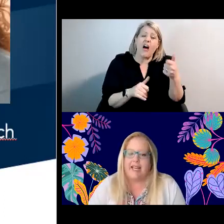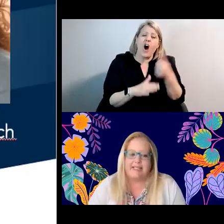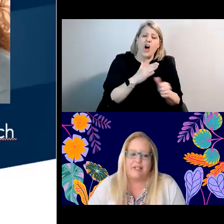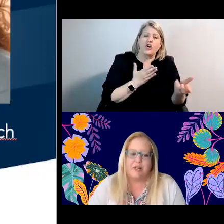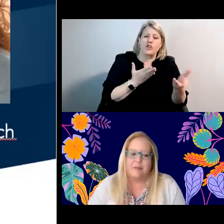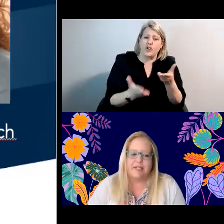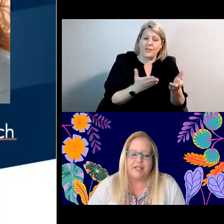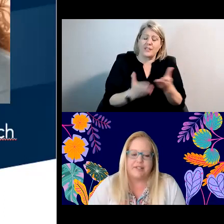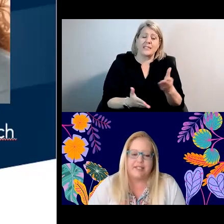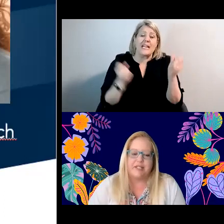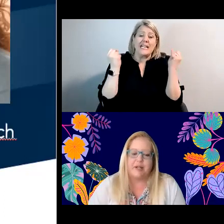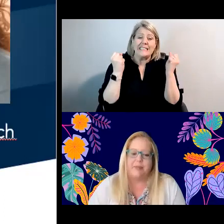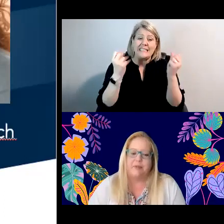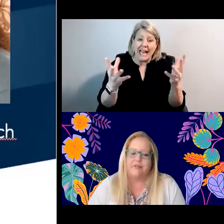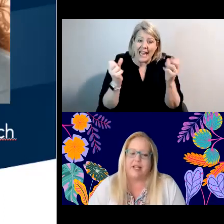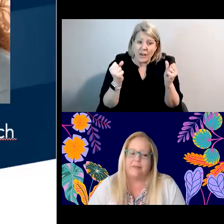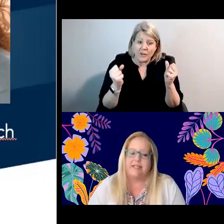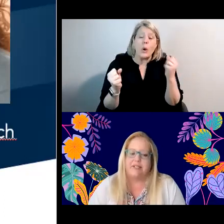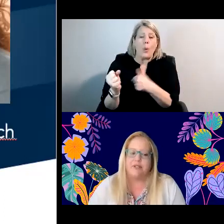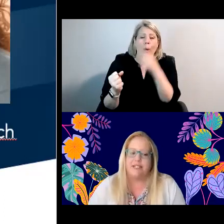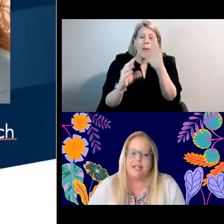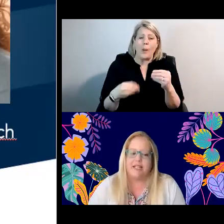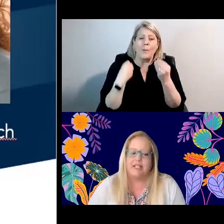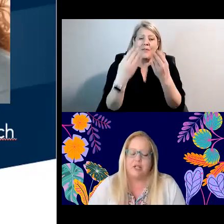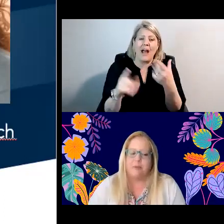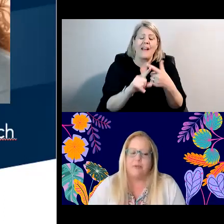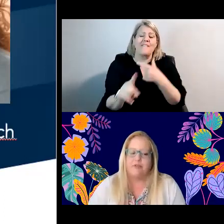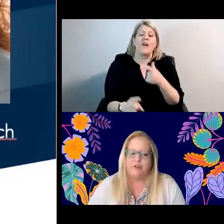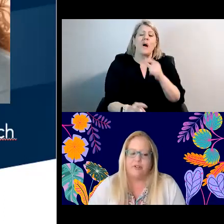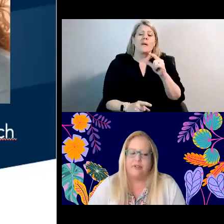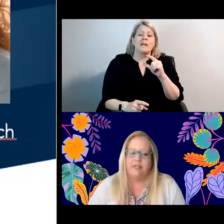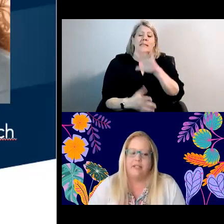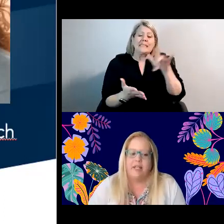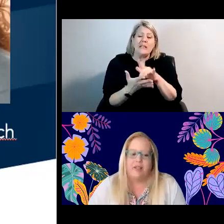ASL interpreting services are being provided by Central Kentucky Interpreter Referral.